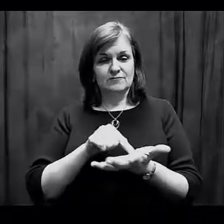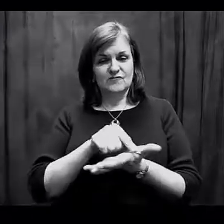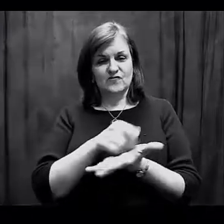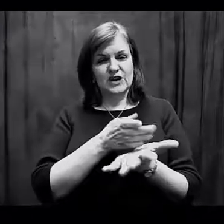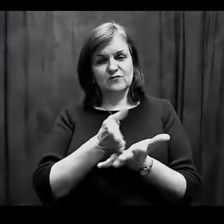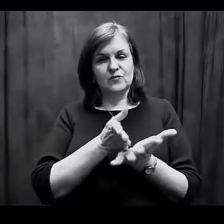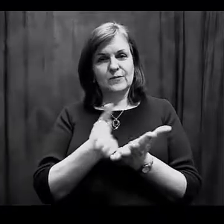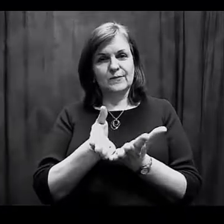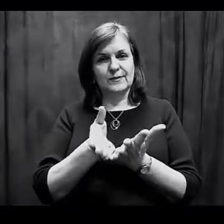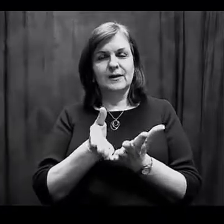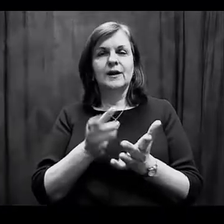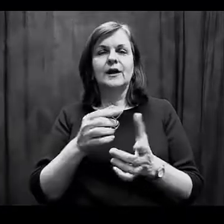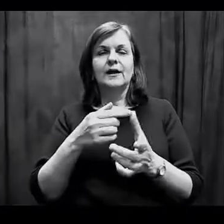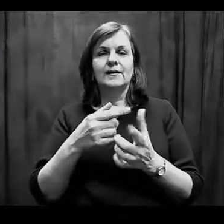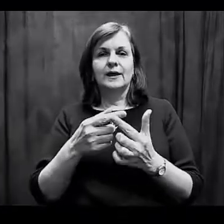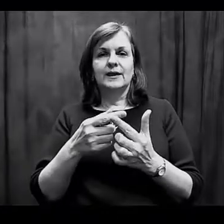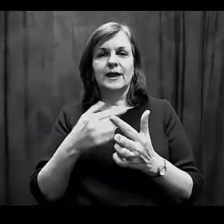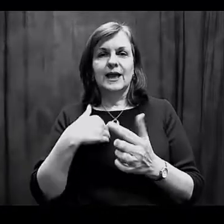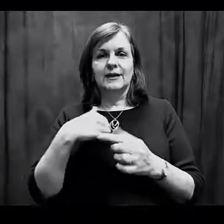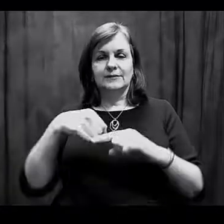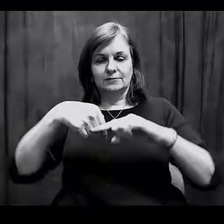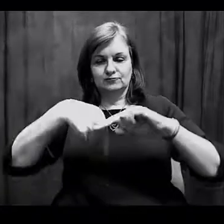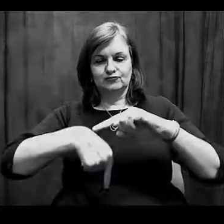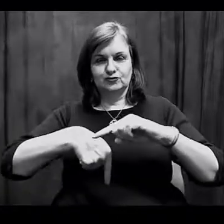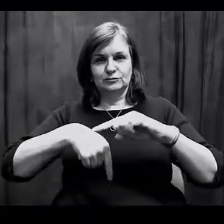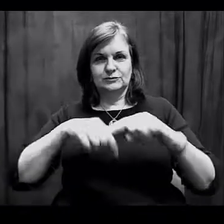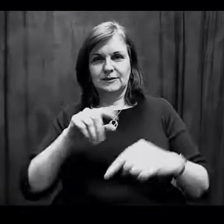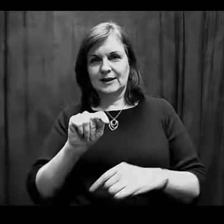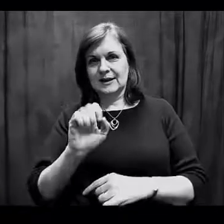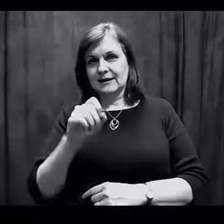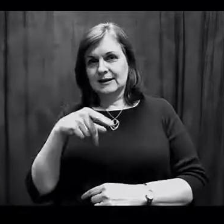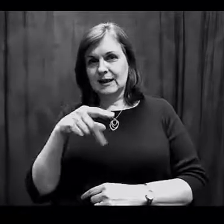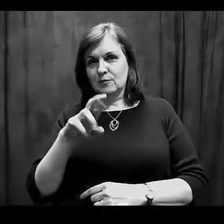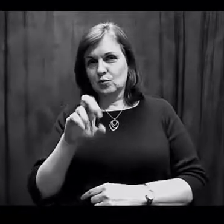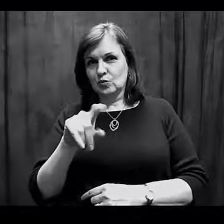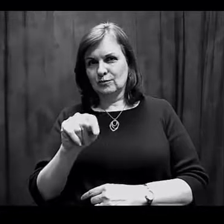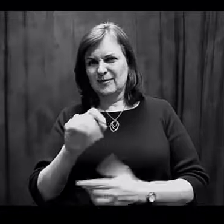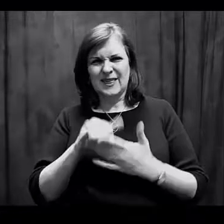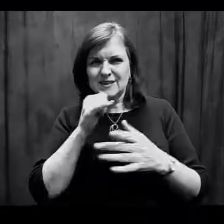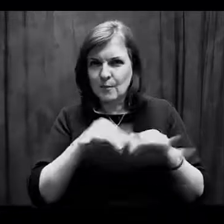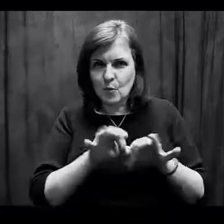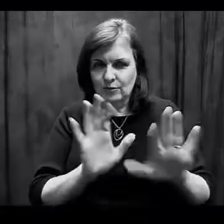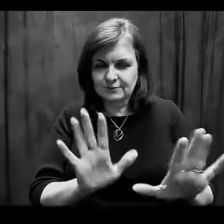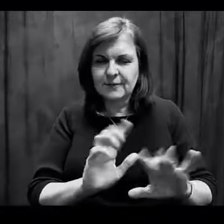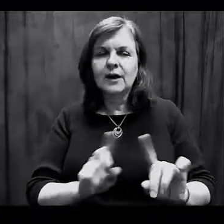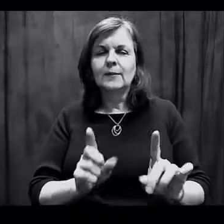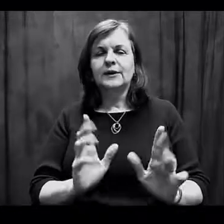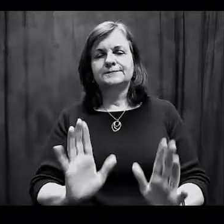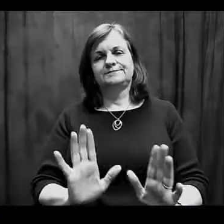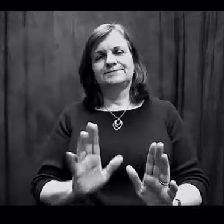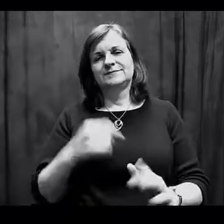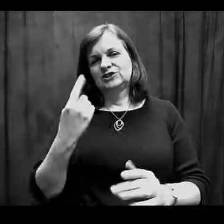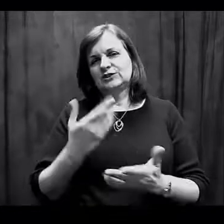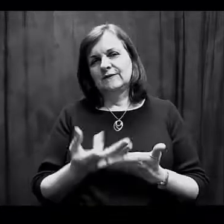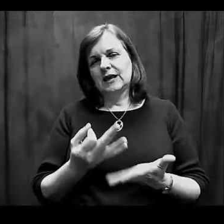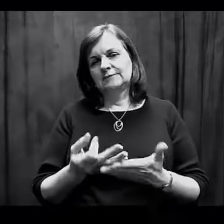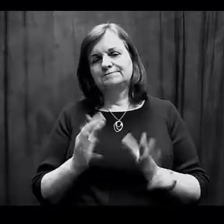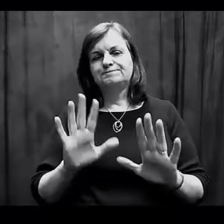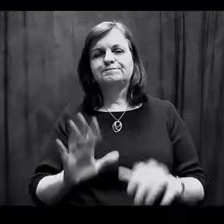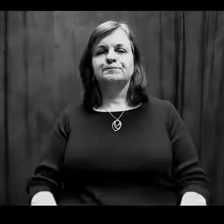yup -- its got branched veination on the leaves it's got a tap root -- great OK its not important here